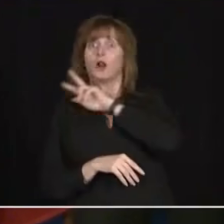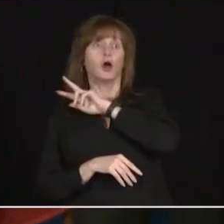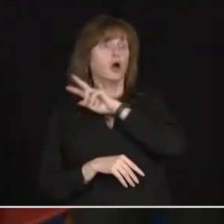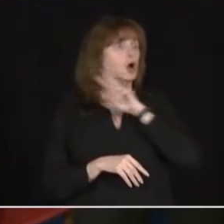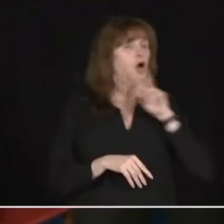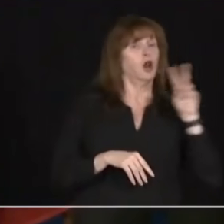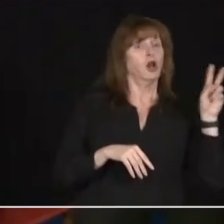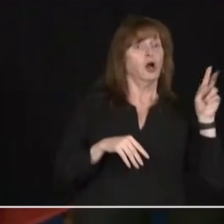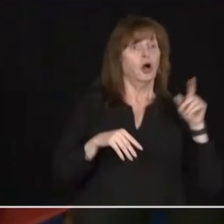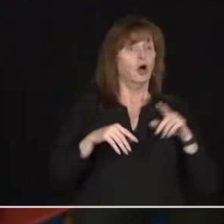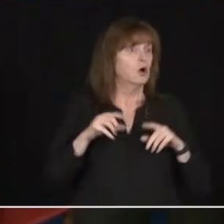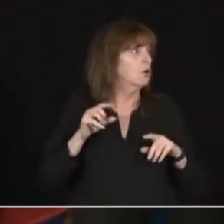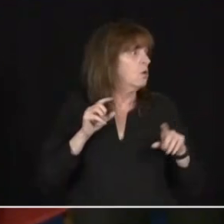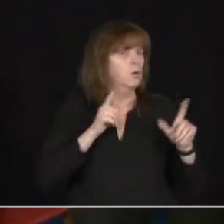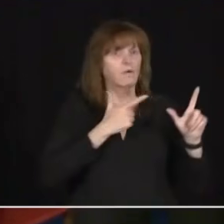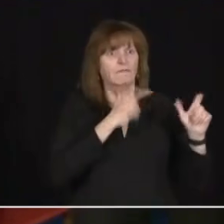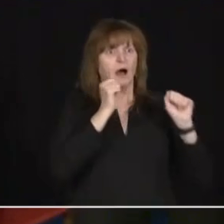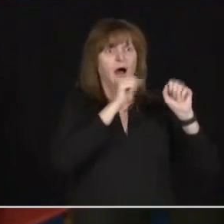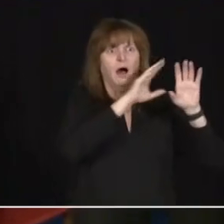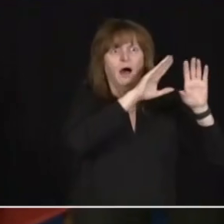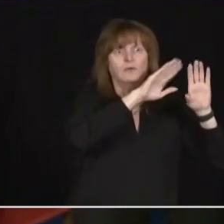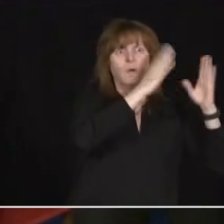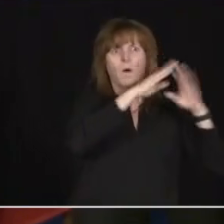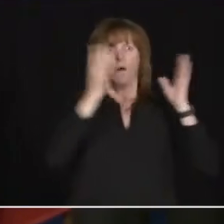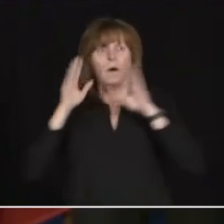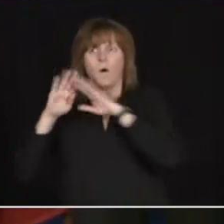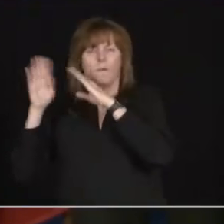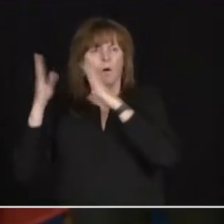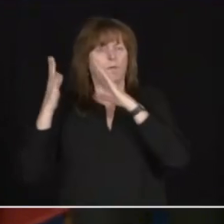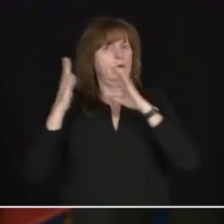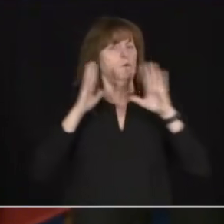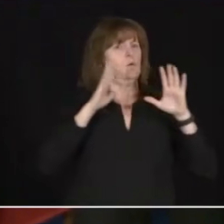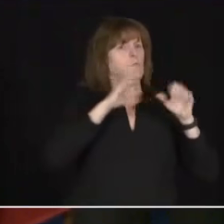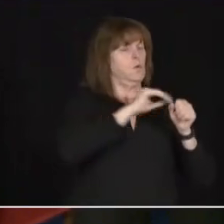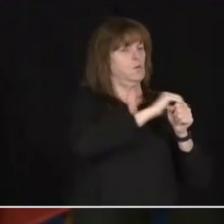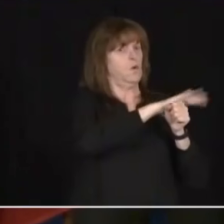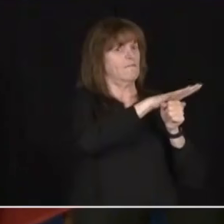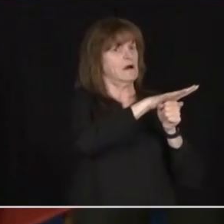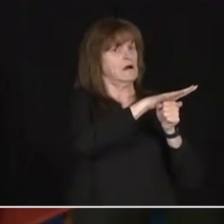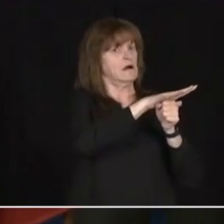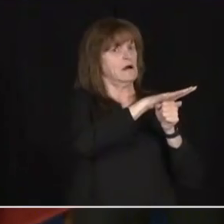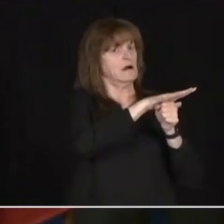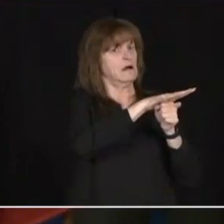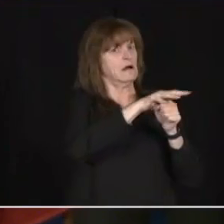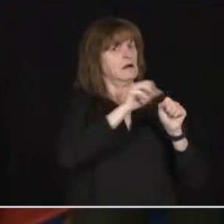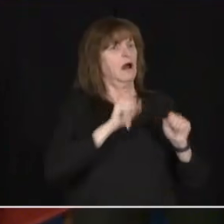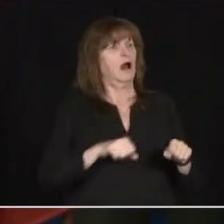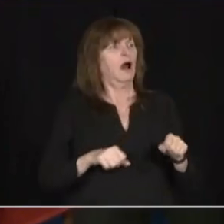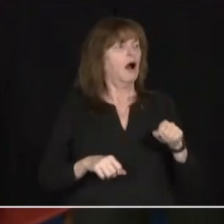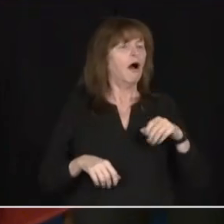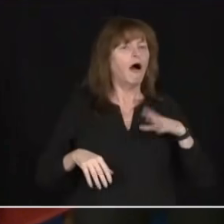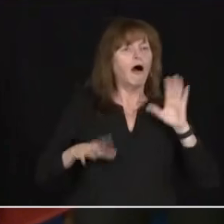ignoring the advice given this virus - and even giving it an inch can set us back.